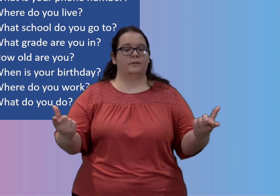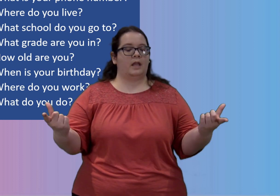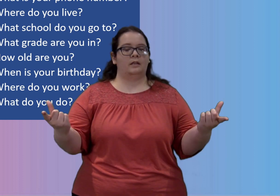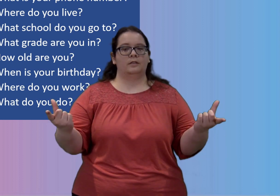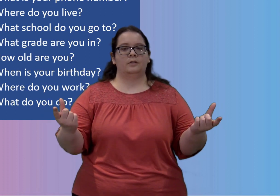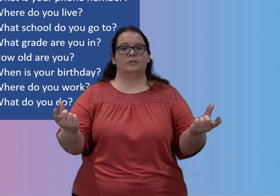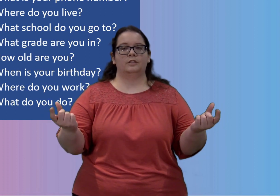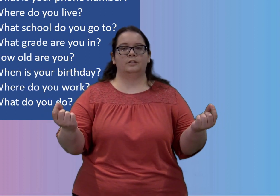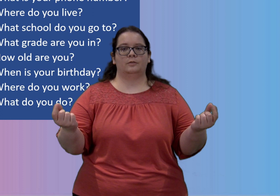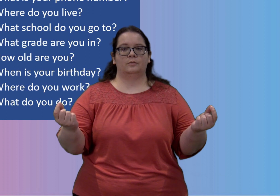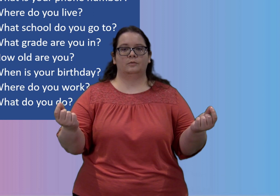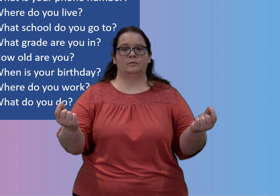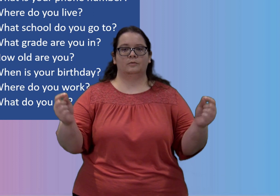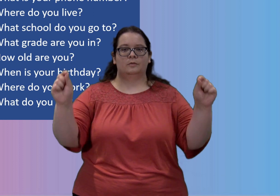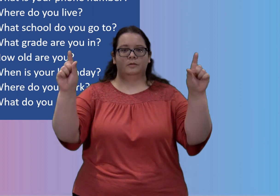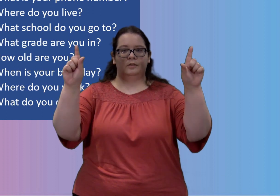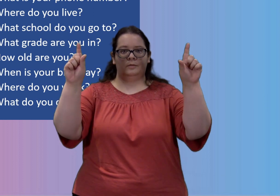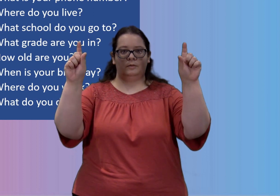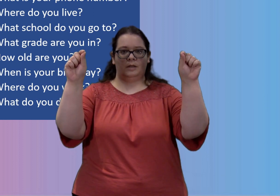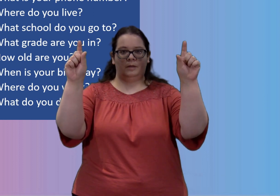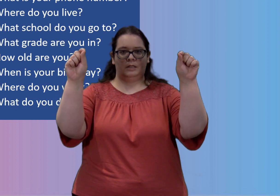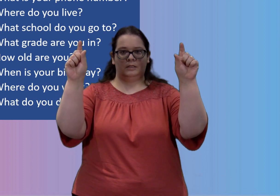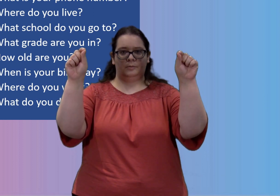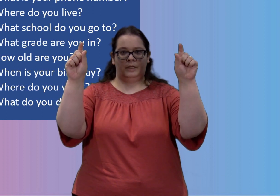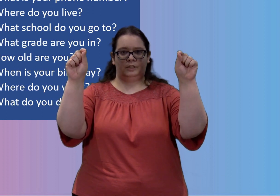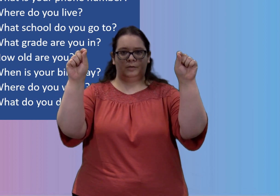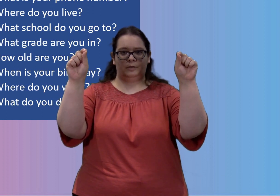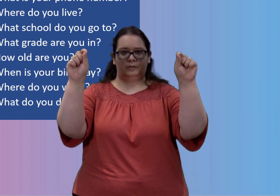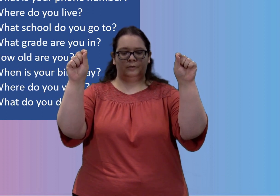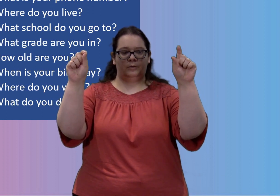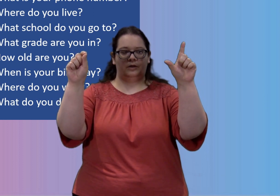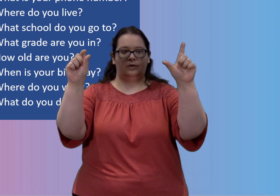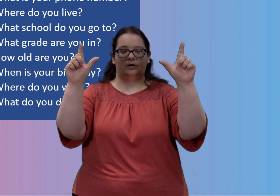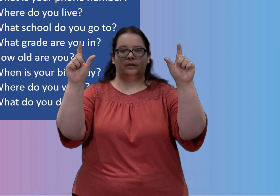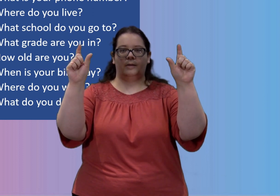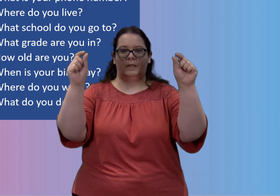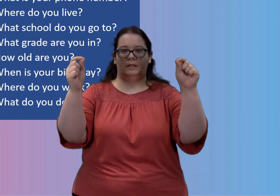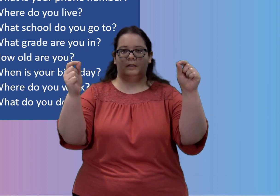that, you just do kind of make this little pinching motion with your thumb and index